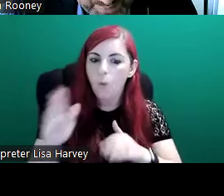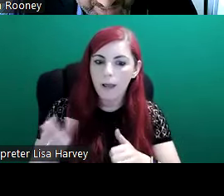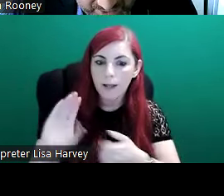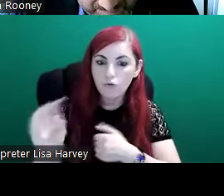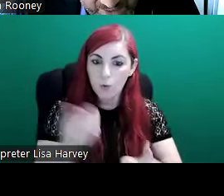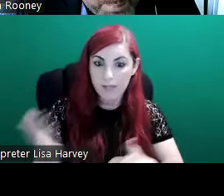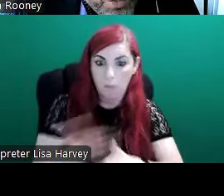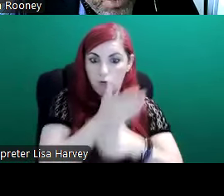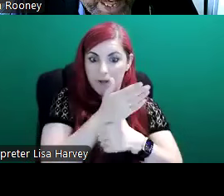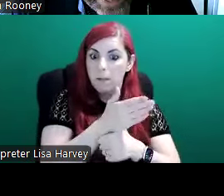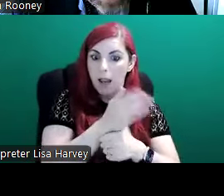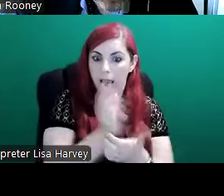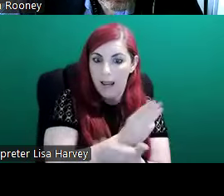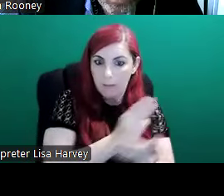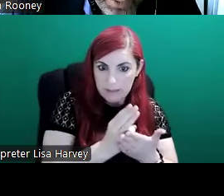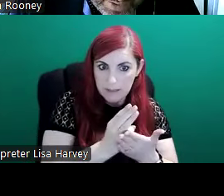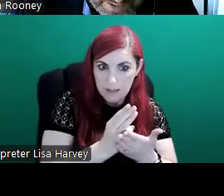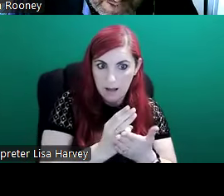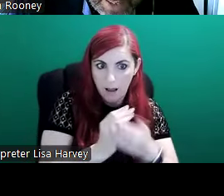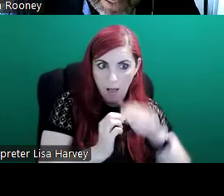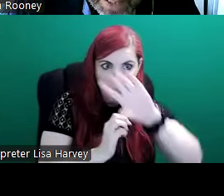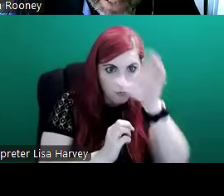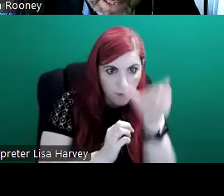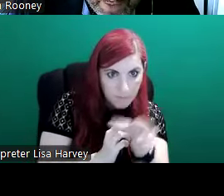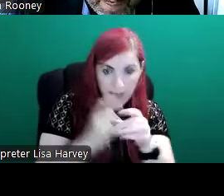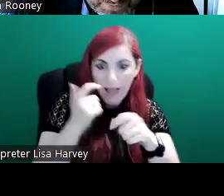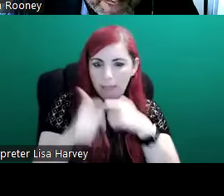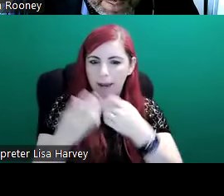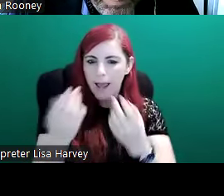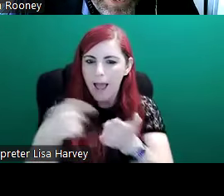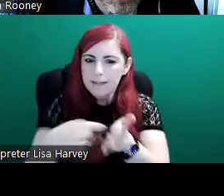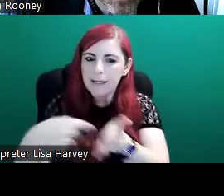composition, more organic curves and borders that intensified movement and bound the